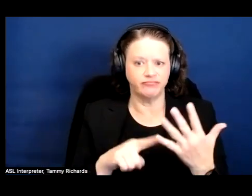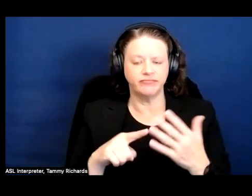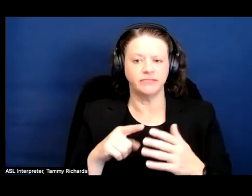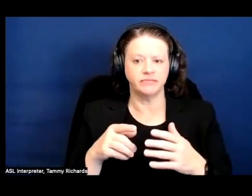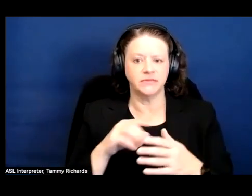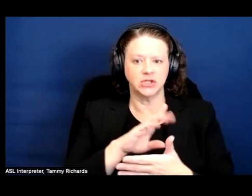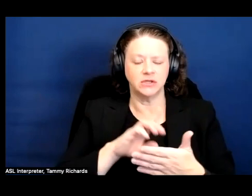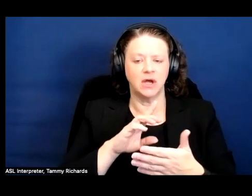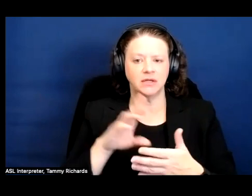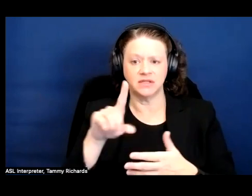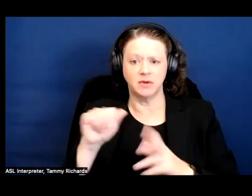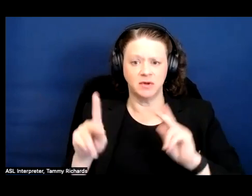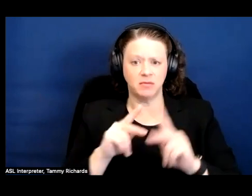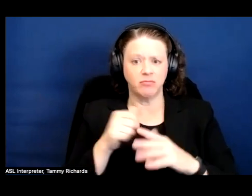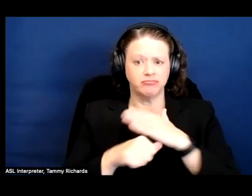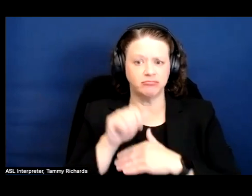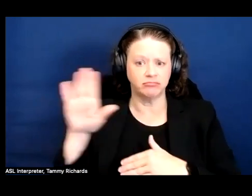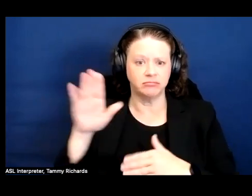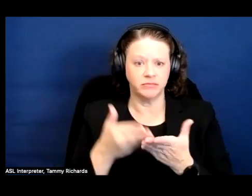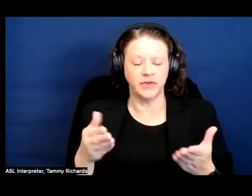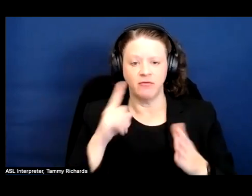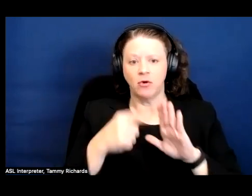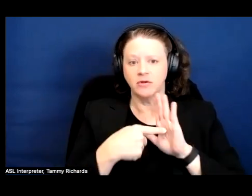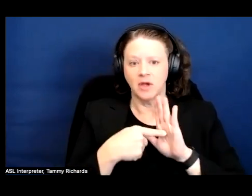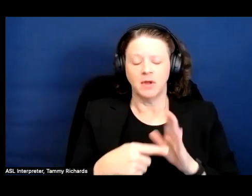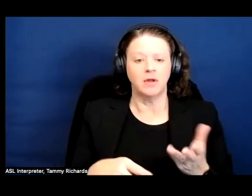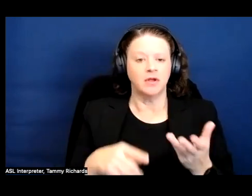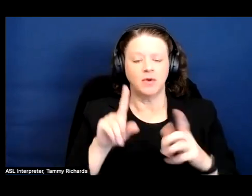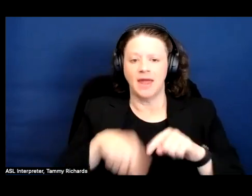Pit bulls are not prohibited from being assistance animals,